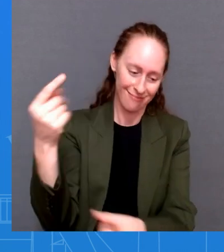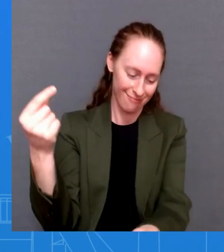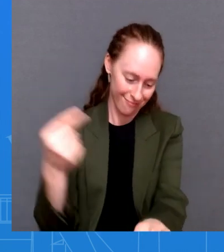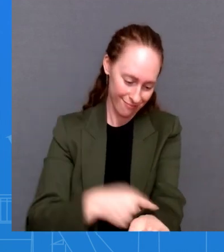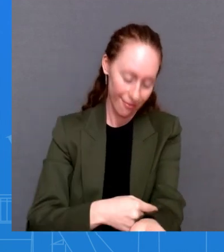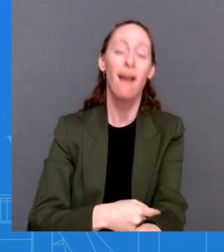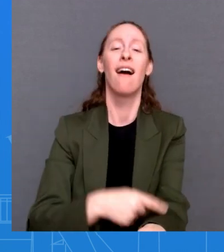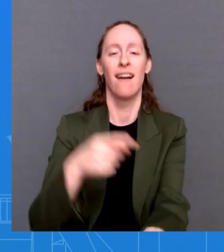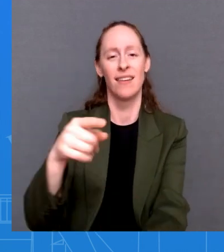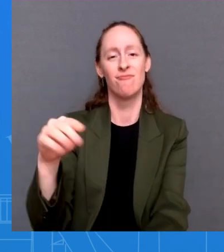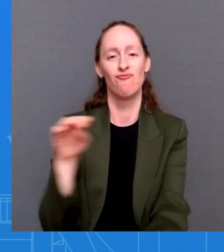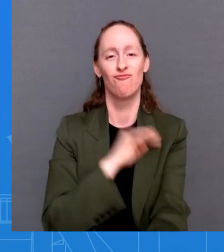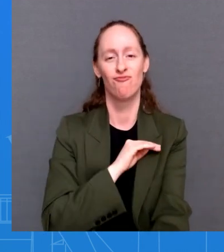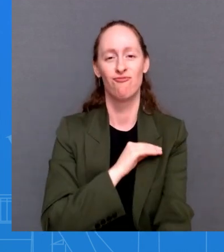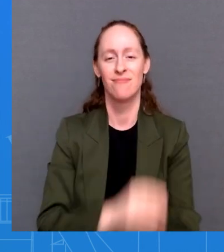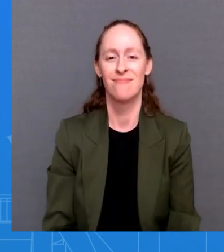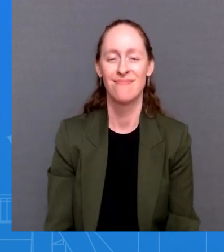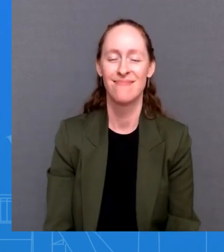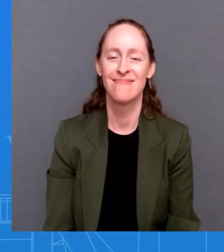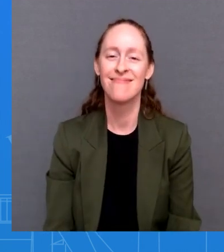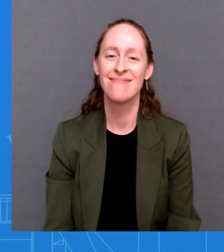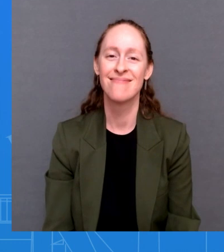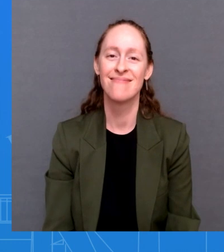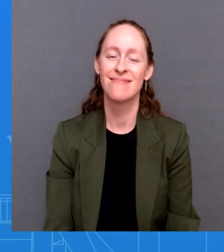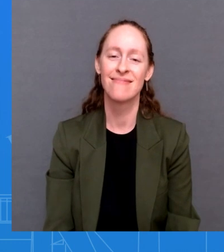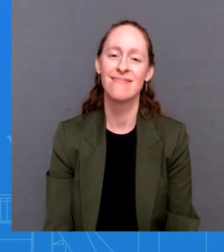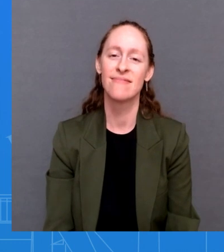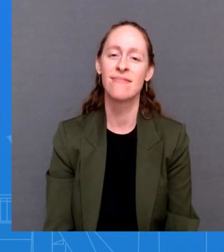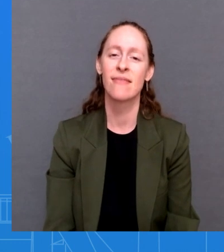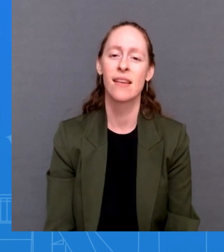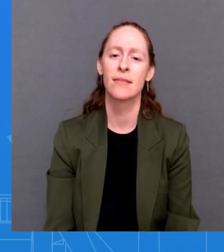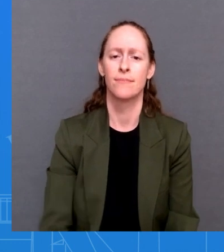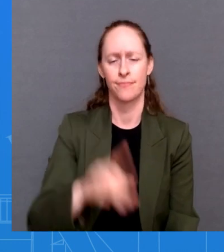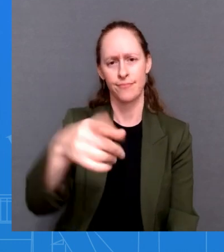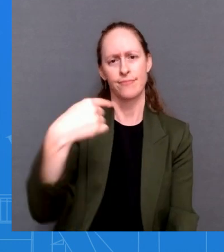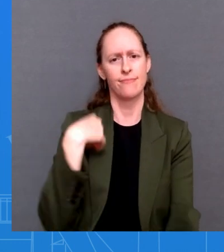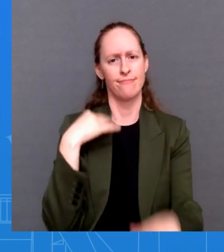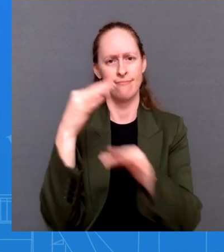They posted webinars with thousands of providers, provide video trainings,